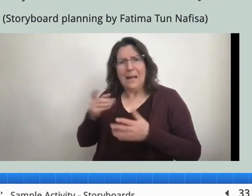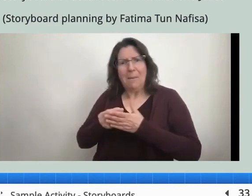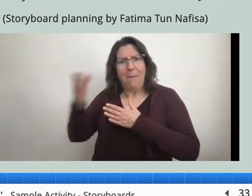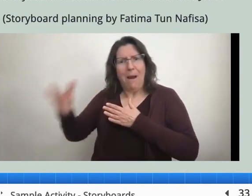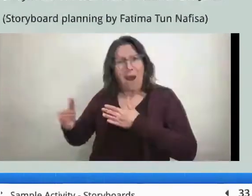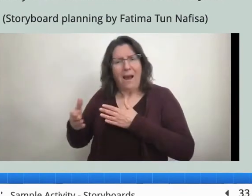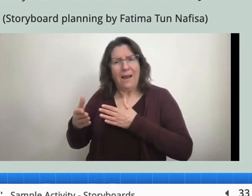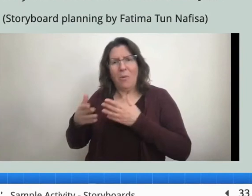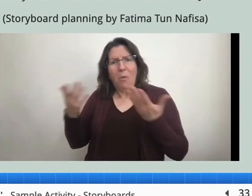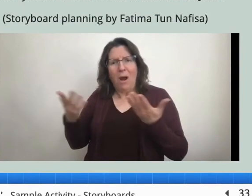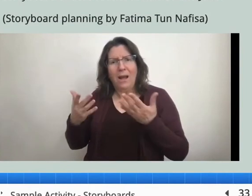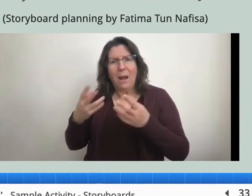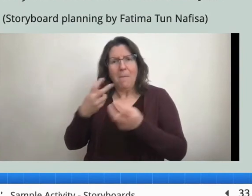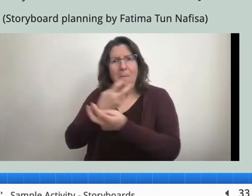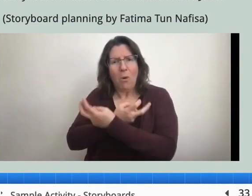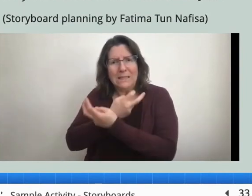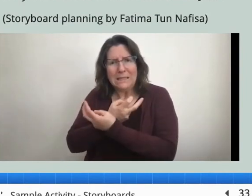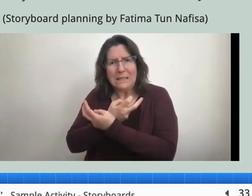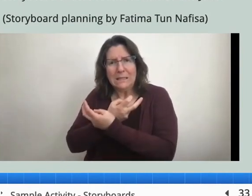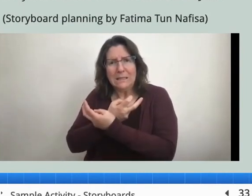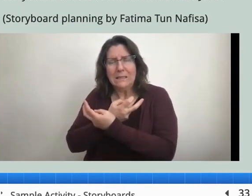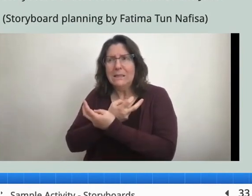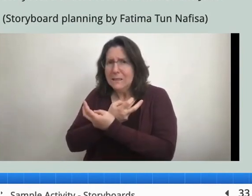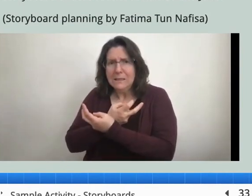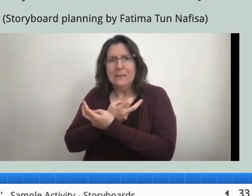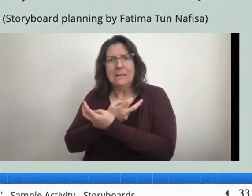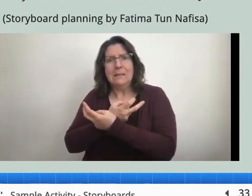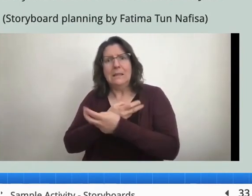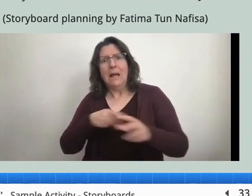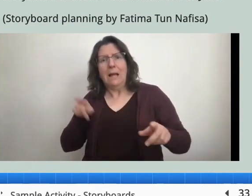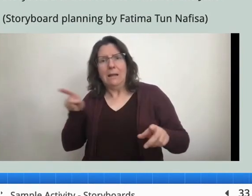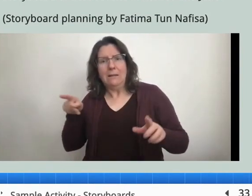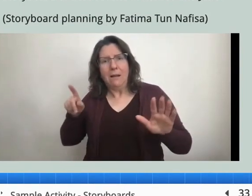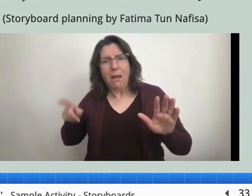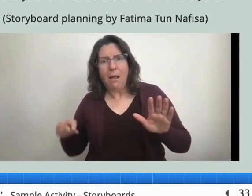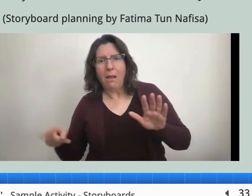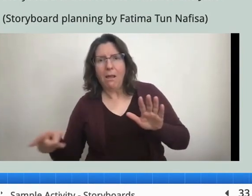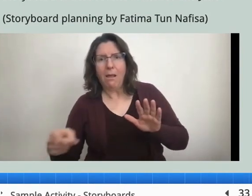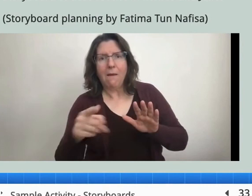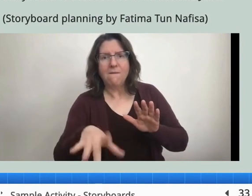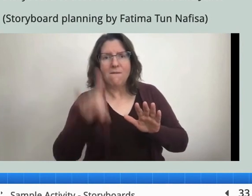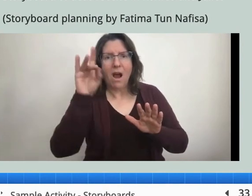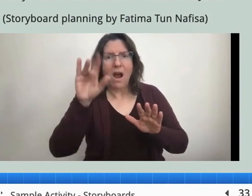He buys poison, because, if the news is true, he cannot possibly live without her.